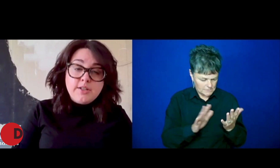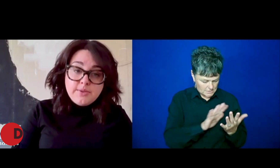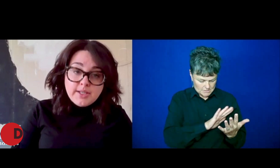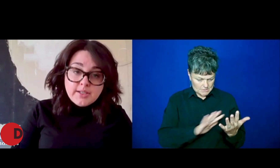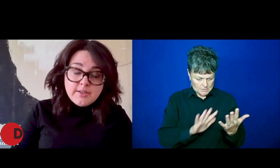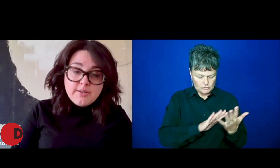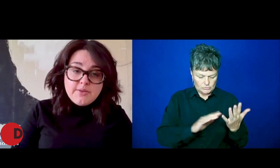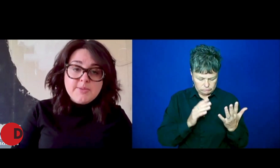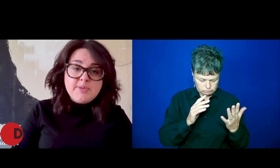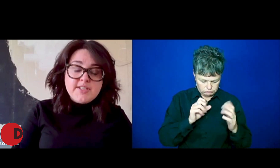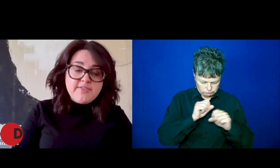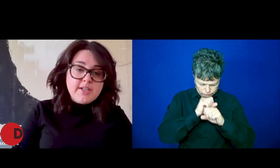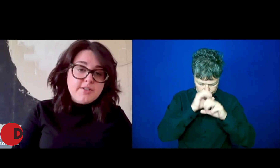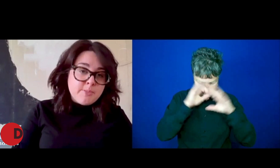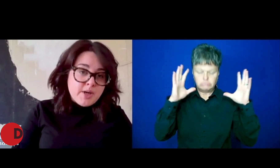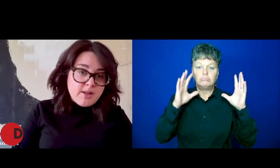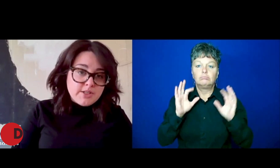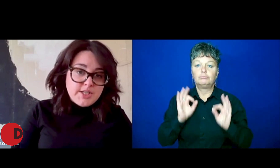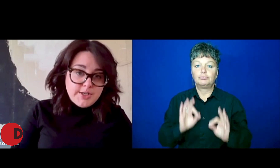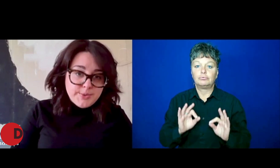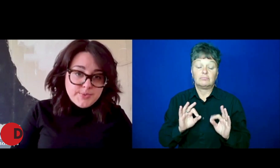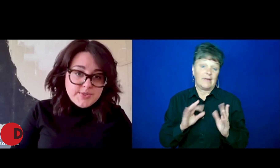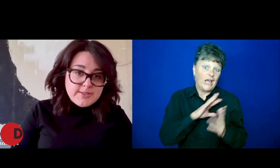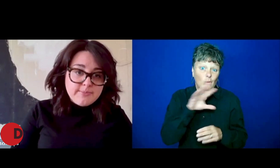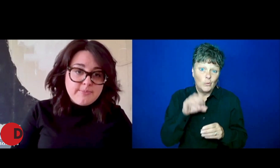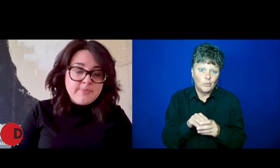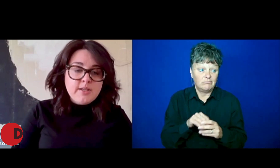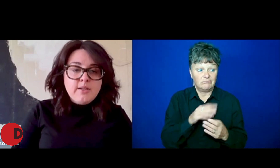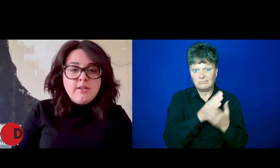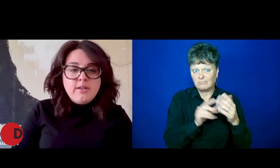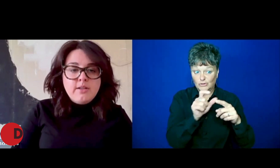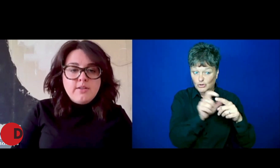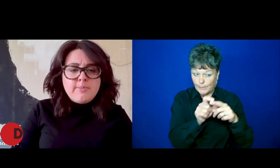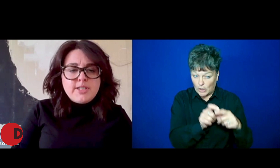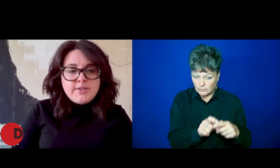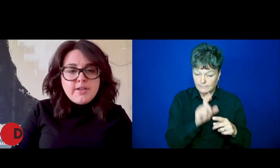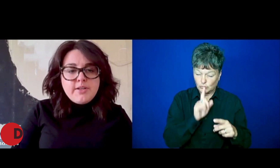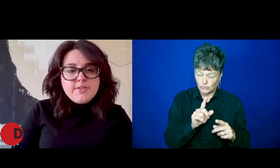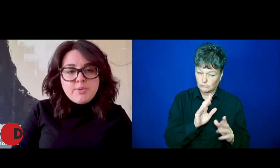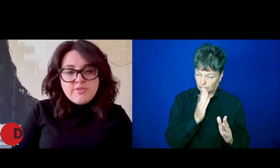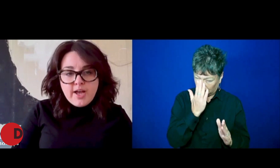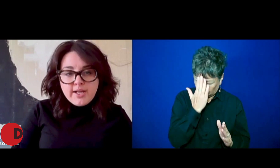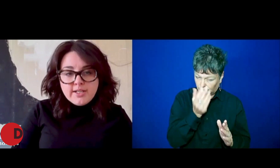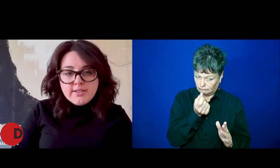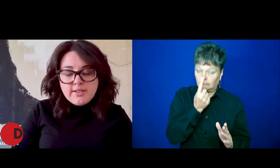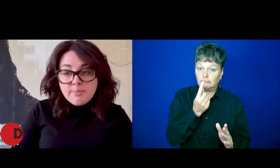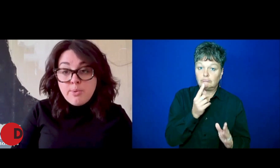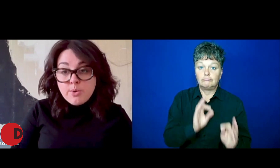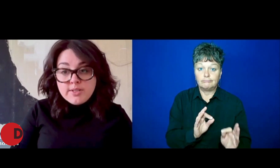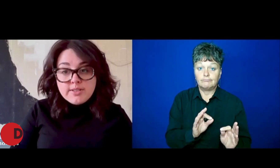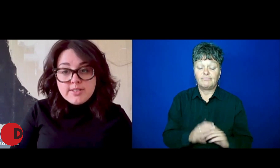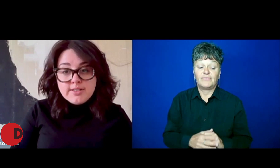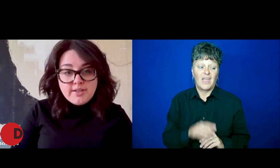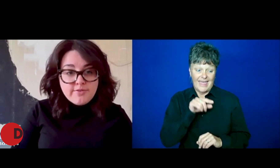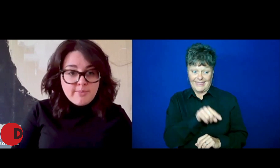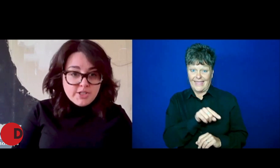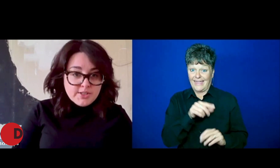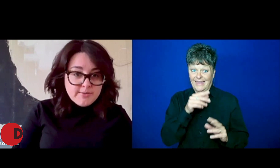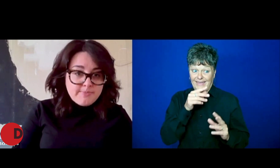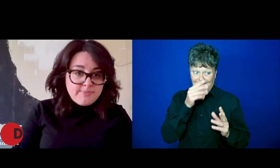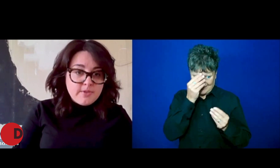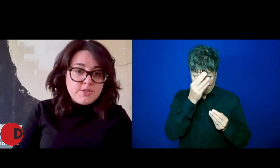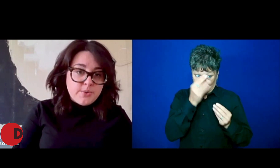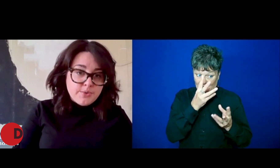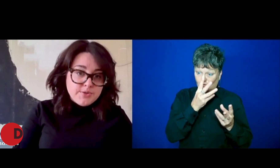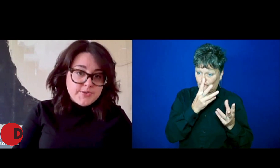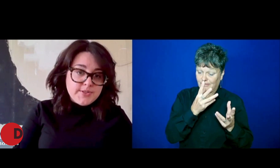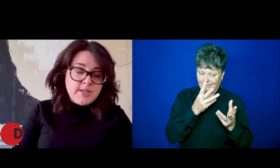relay the materials if required, along with any questions/answers,